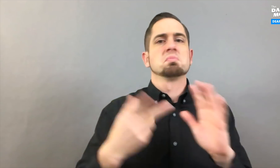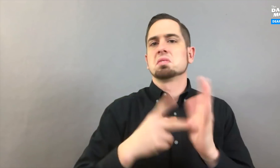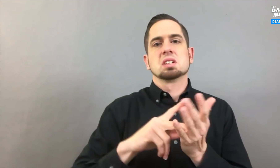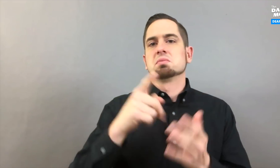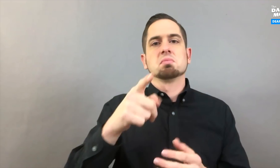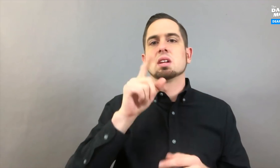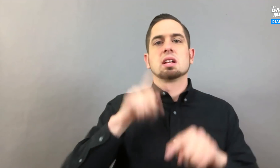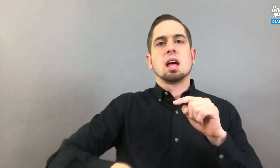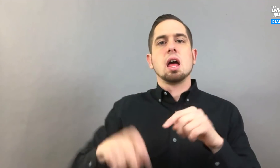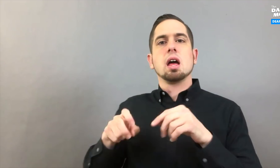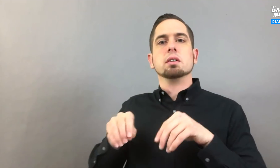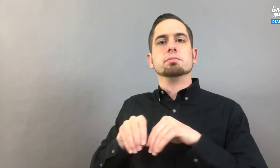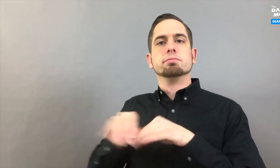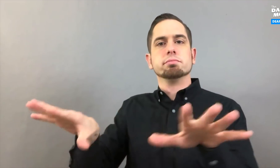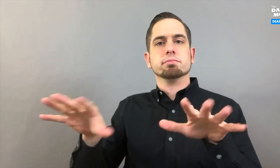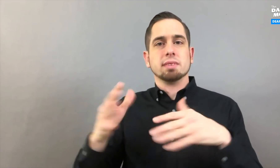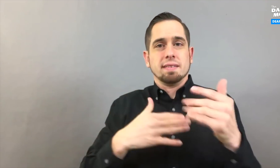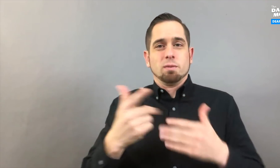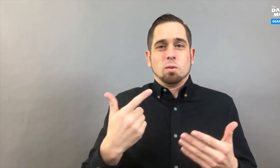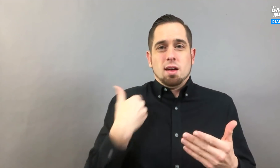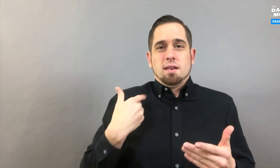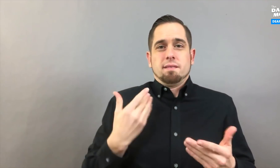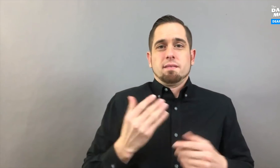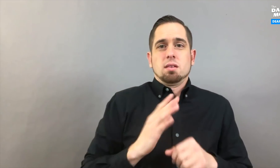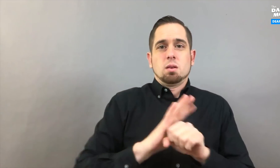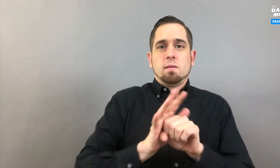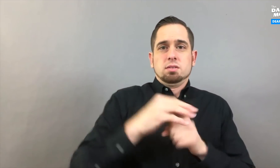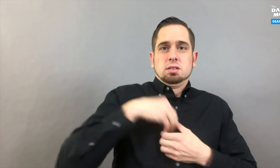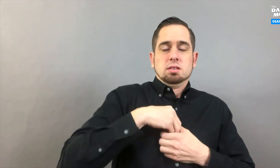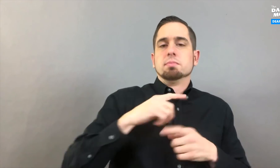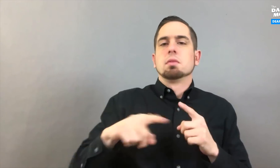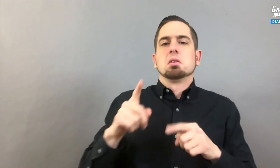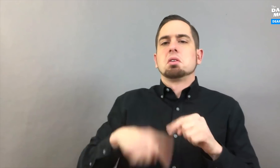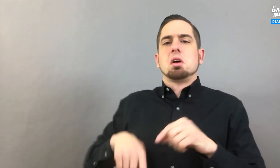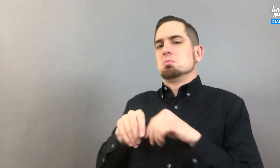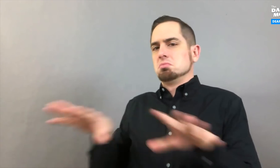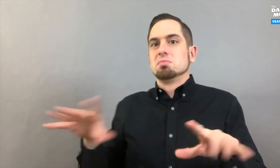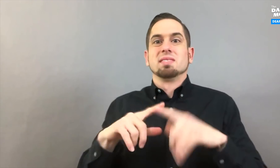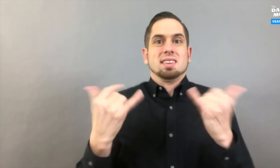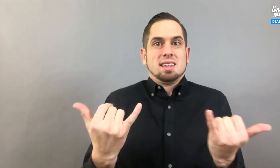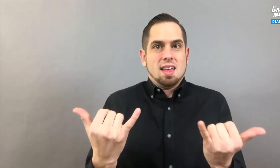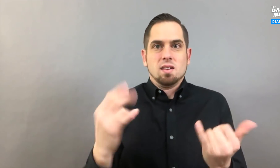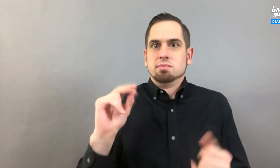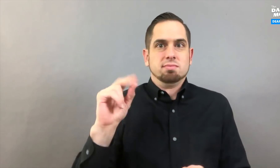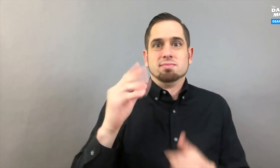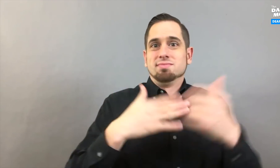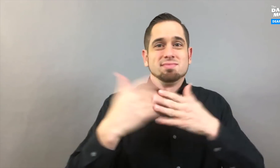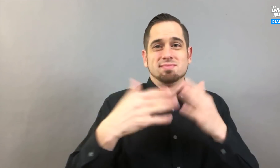you have the virus inside you, you can’t be contagious. But now we realize that’s not true.